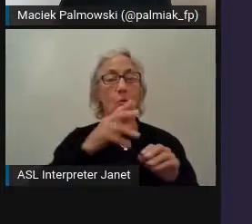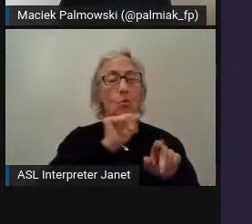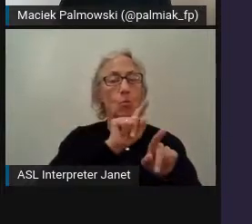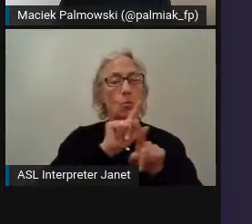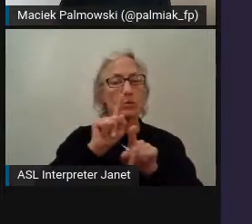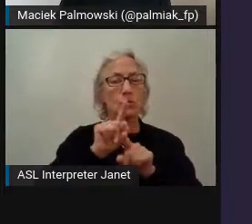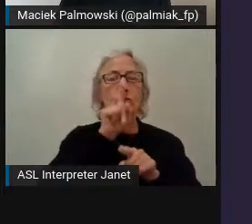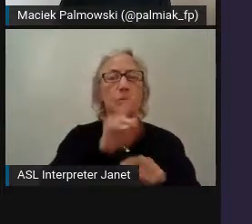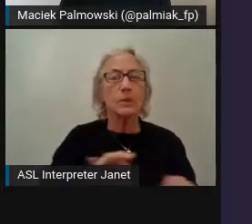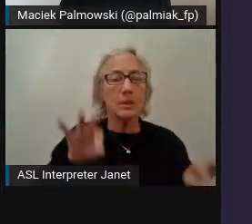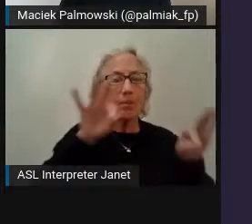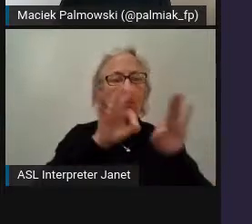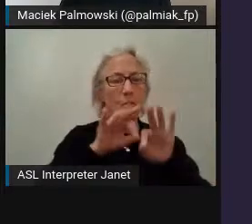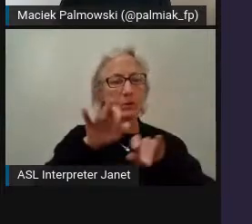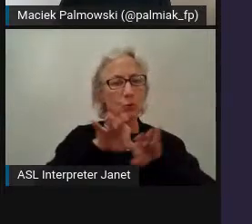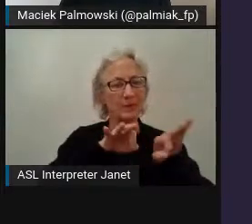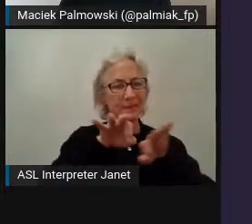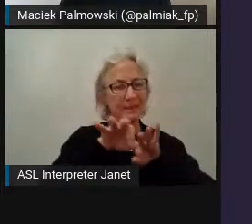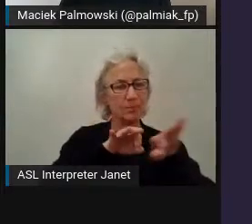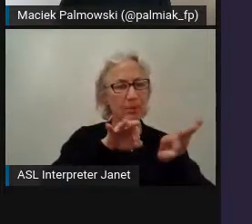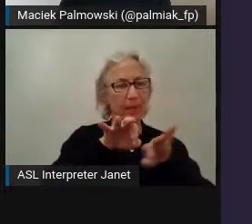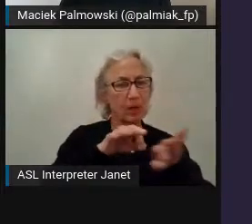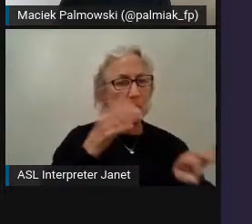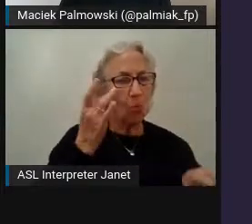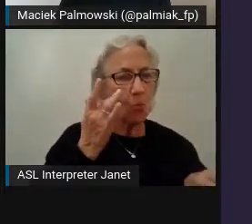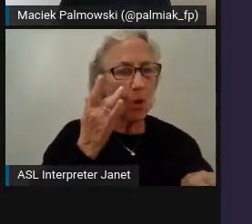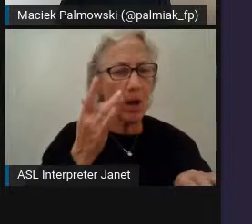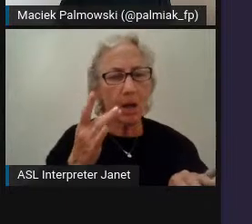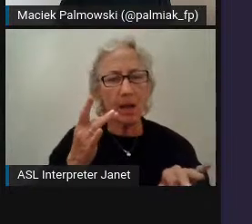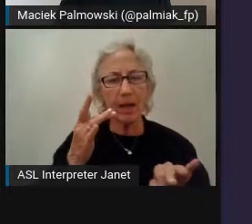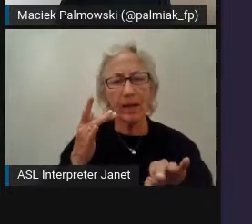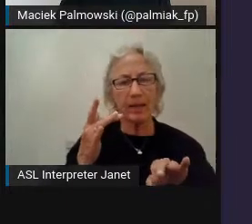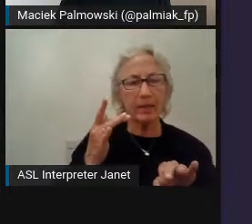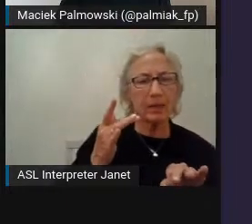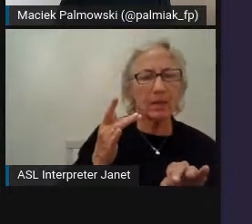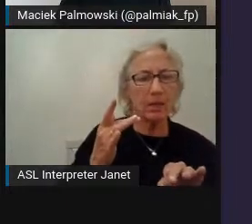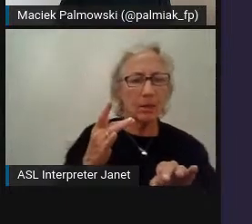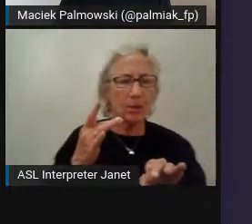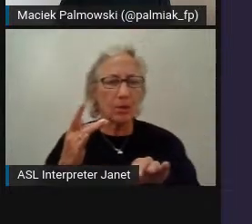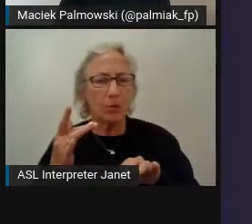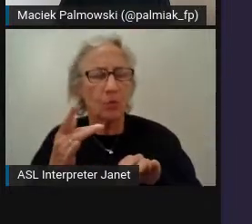tools provided will mention them in a moment. It is also